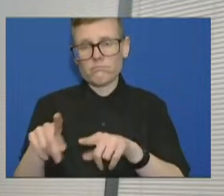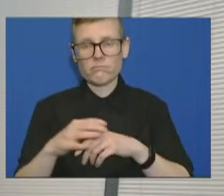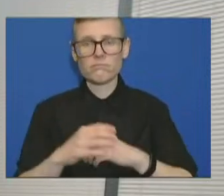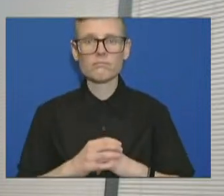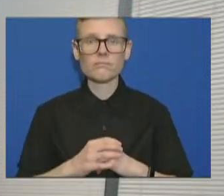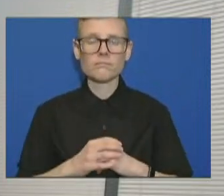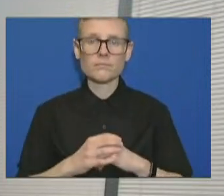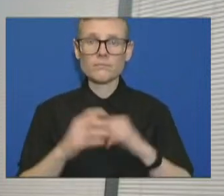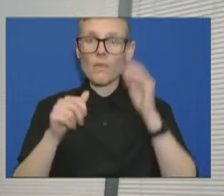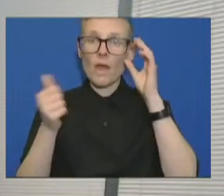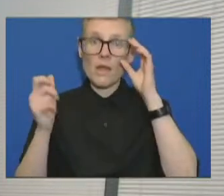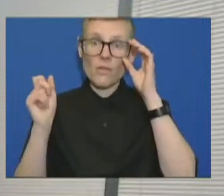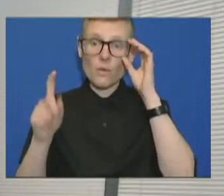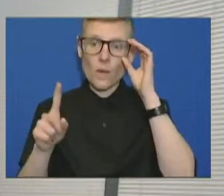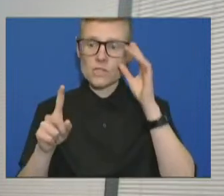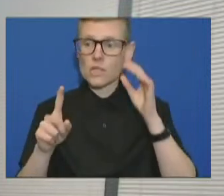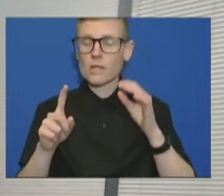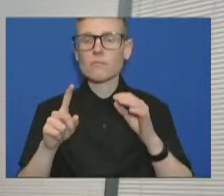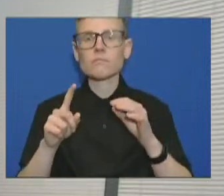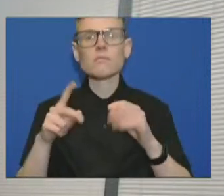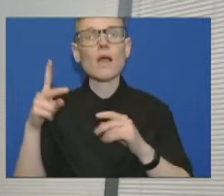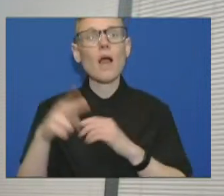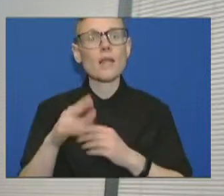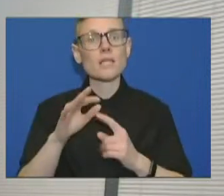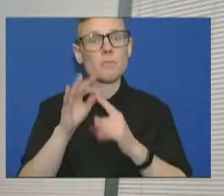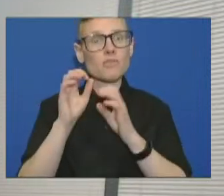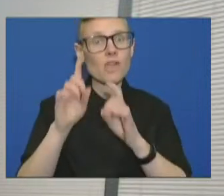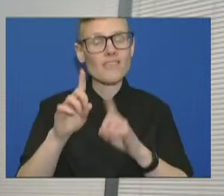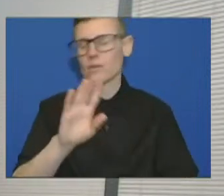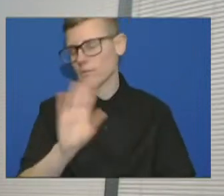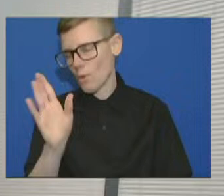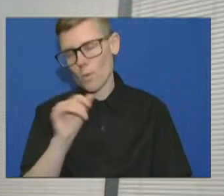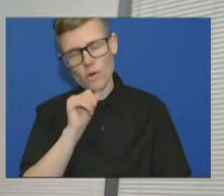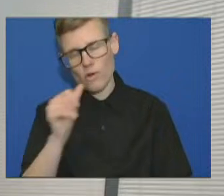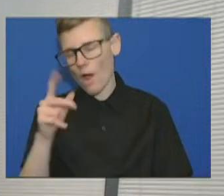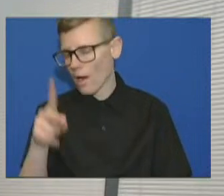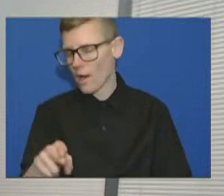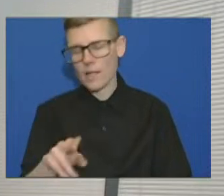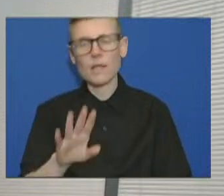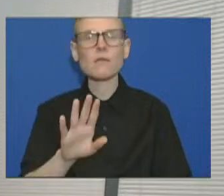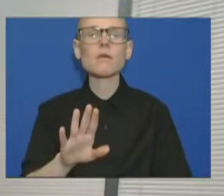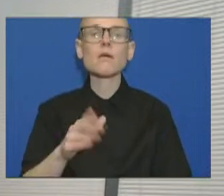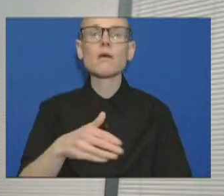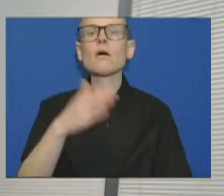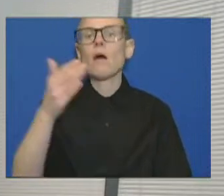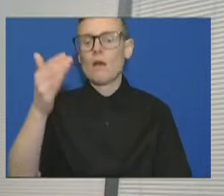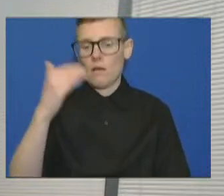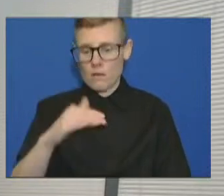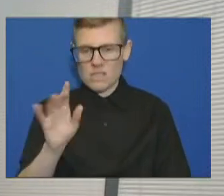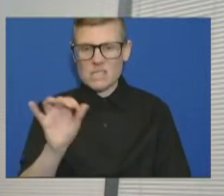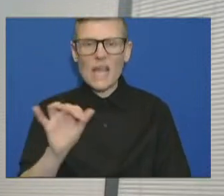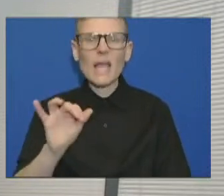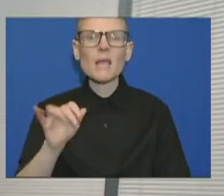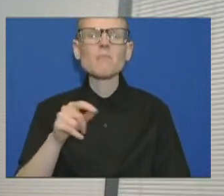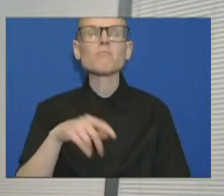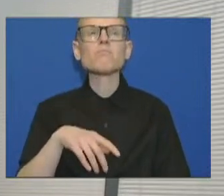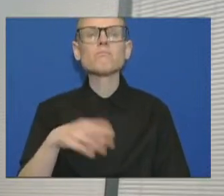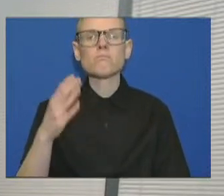hope that that, that that rings true. Another question about cutting special education. We